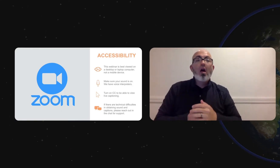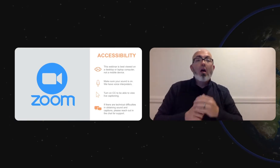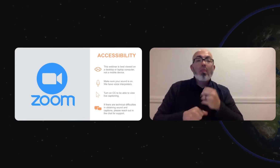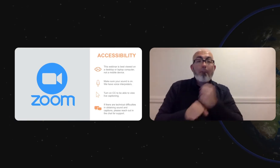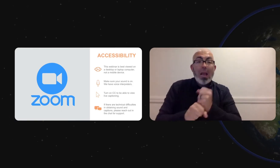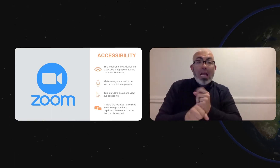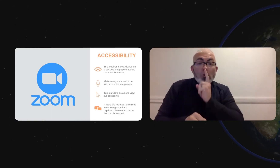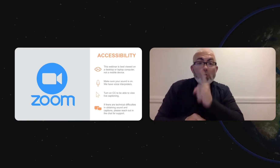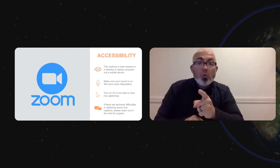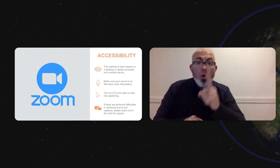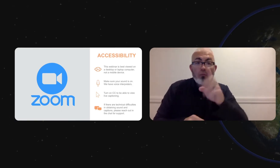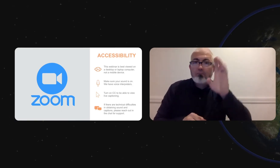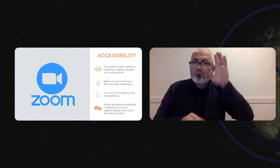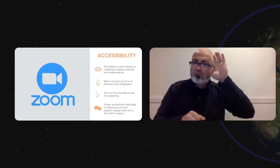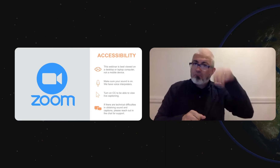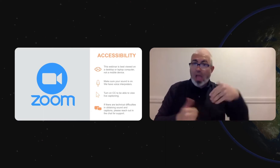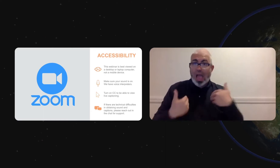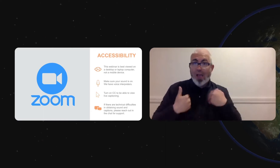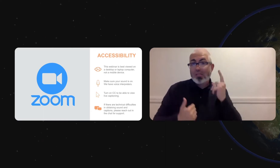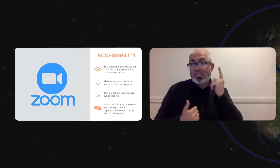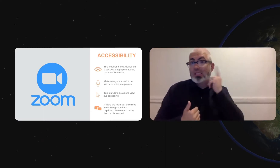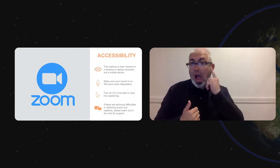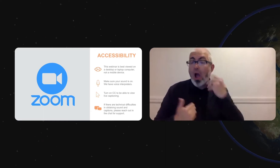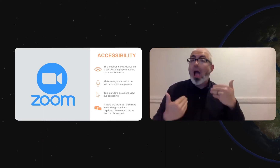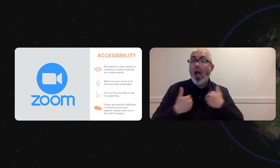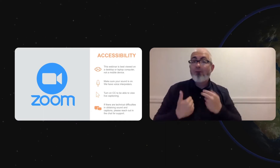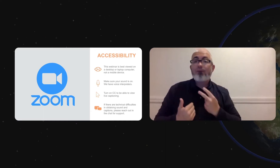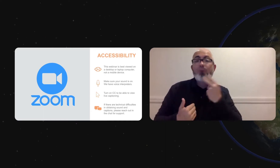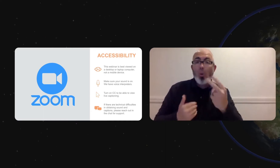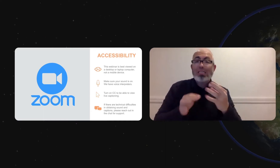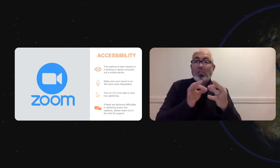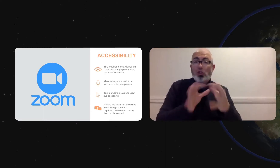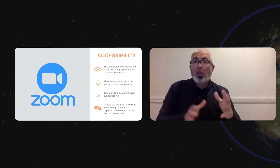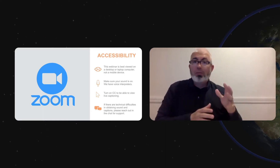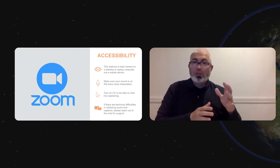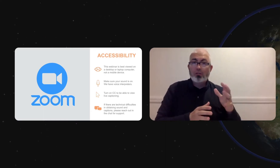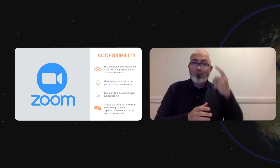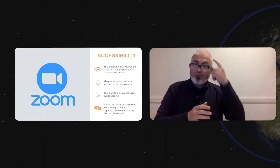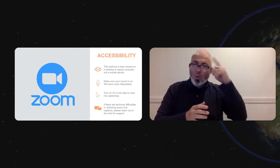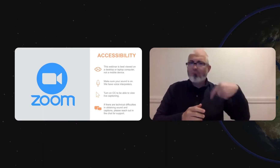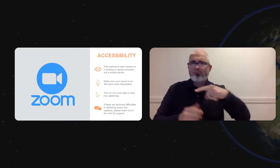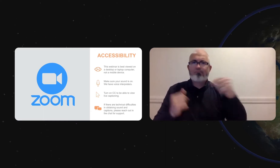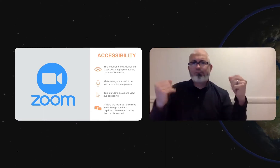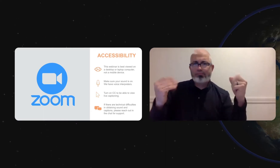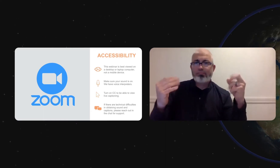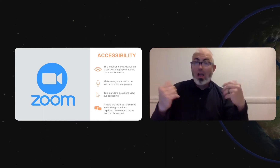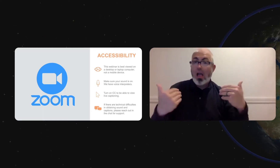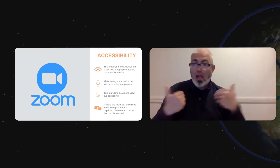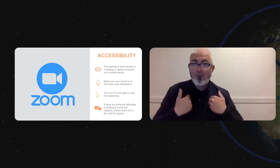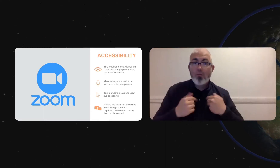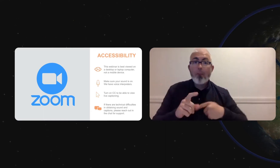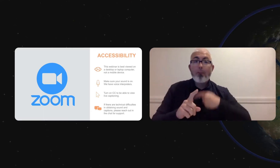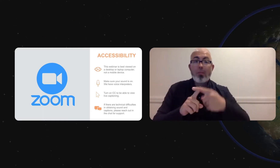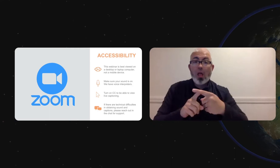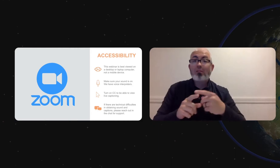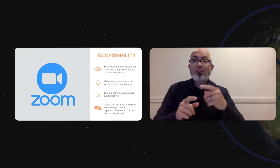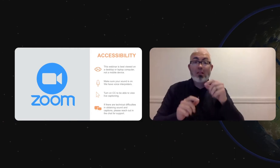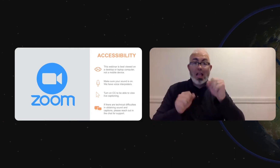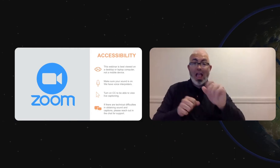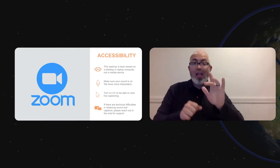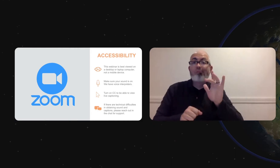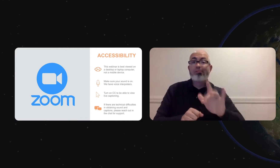Also, on today's webinar, we have interpreters voicing what we're saying.